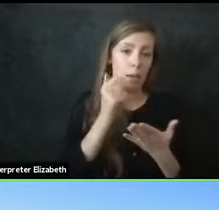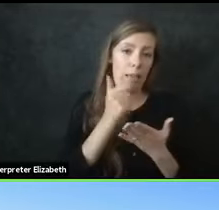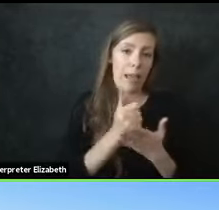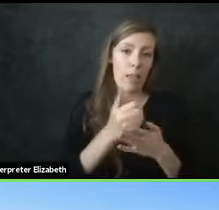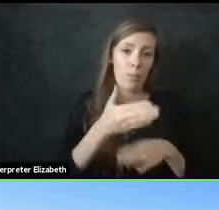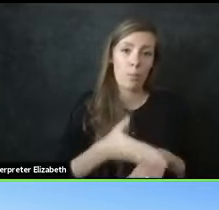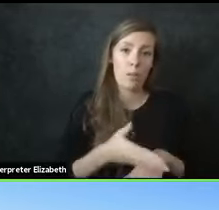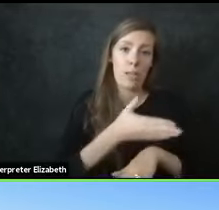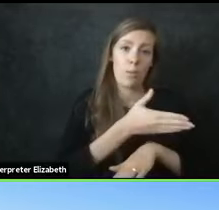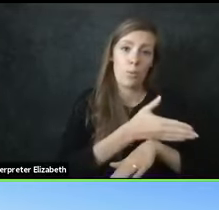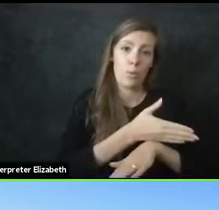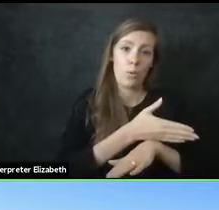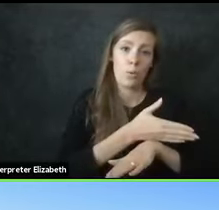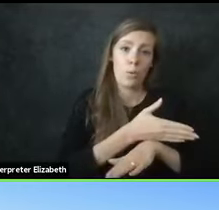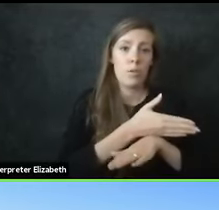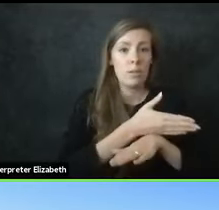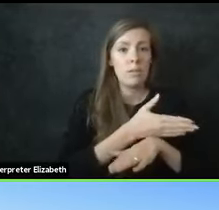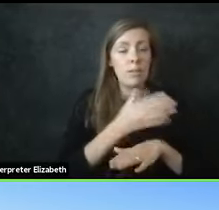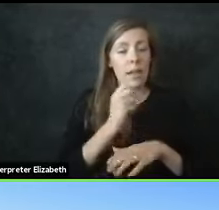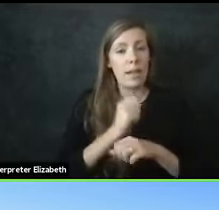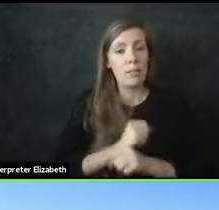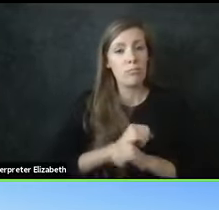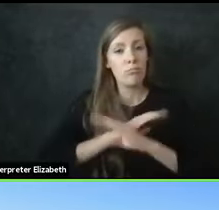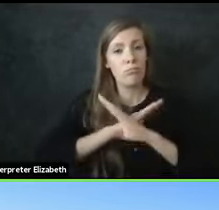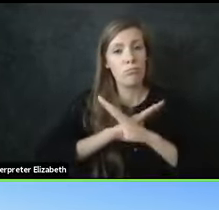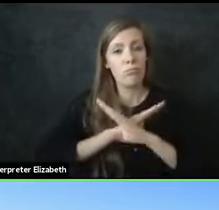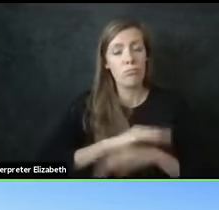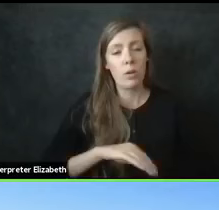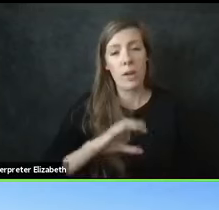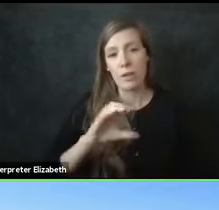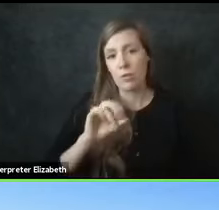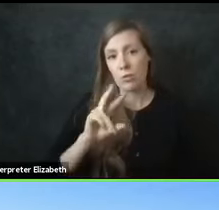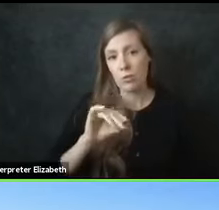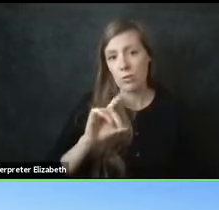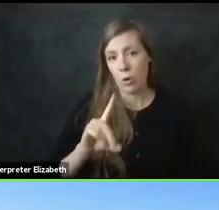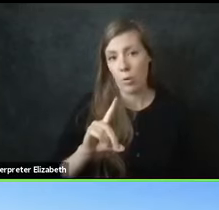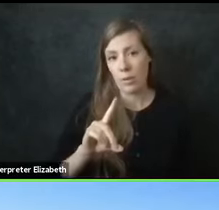protection against Povit and help our community. And just on a personal note and a